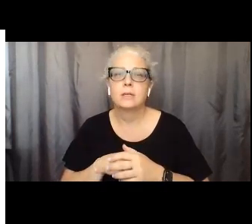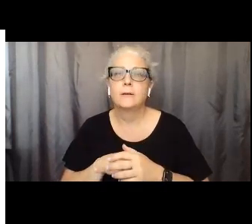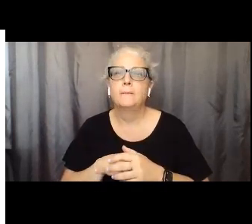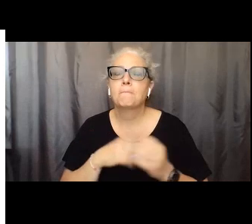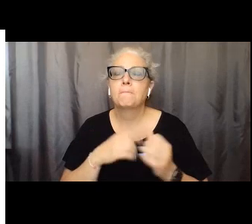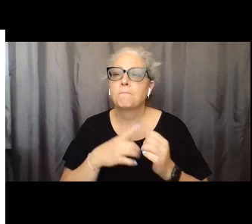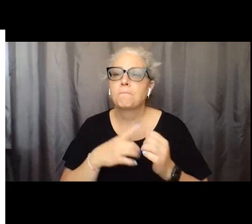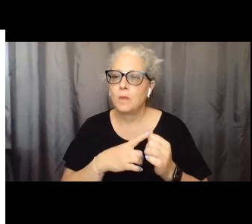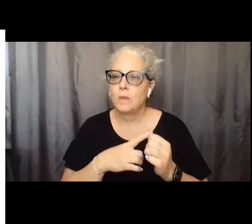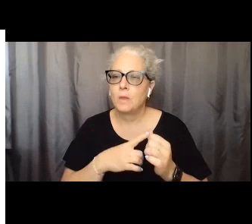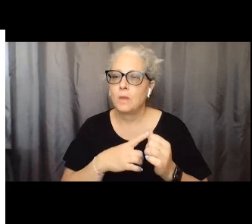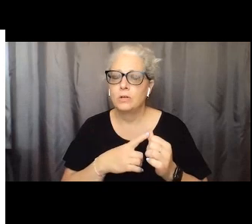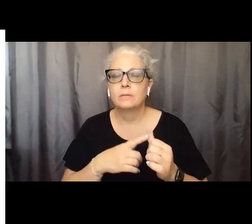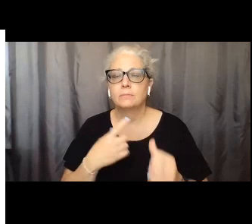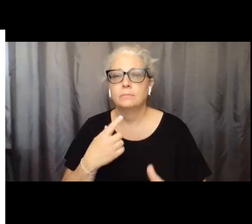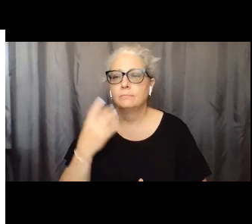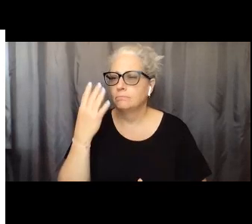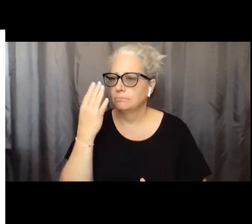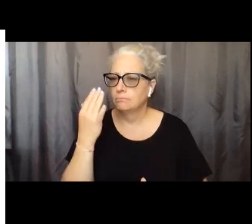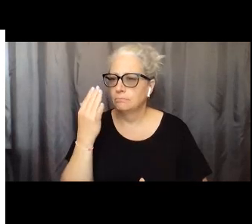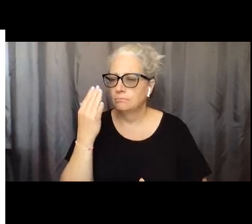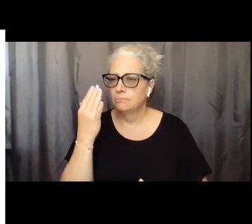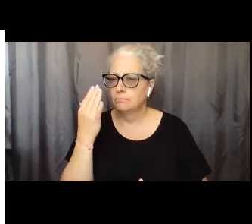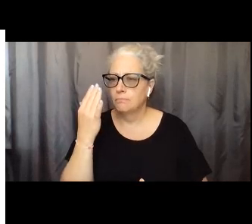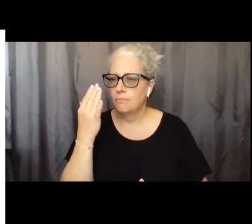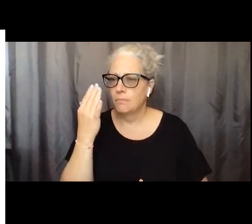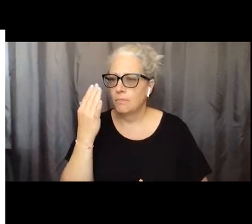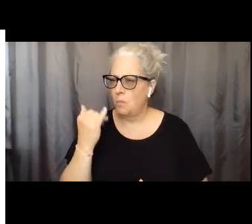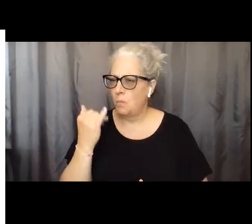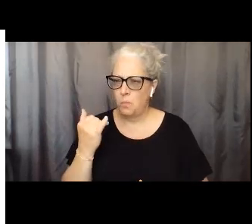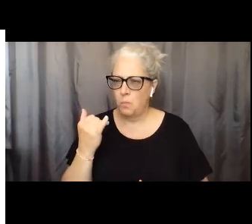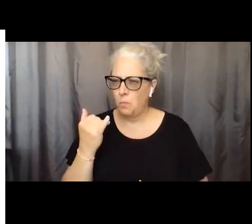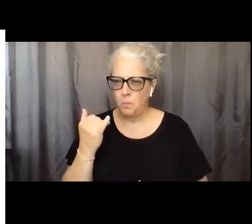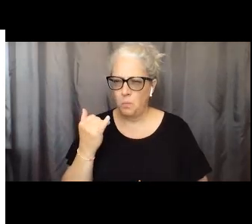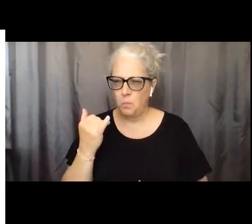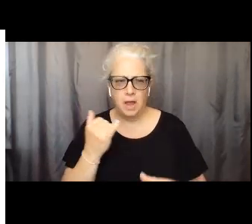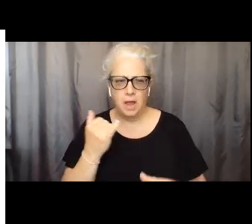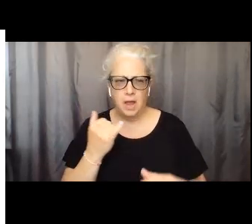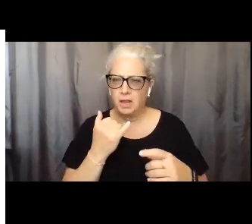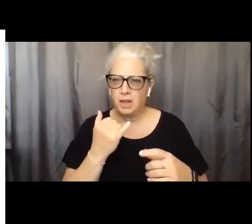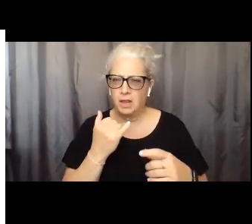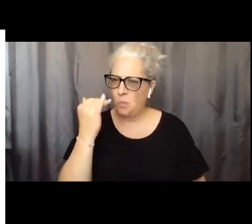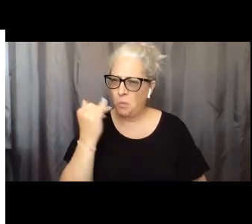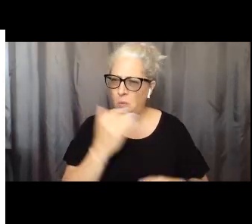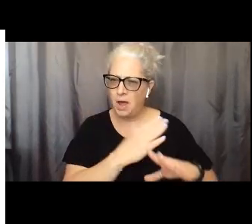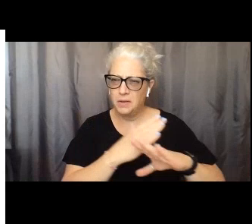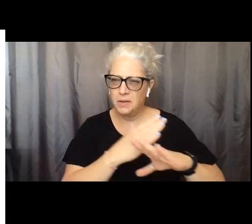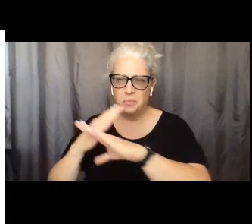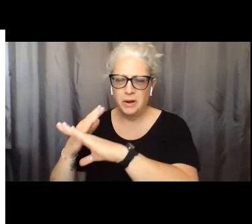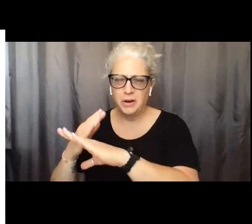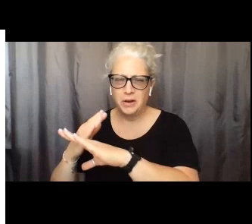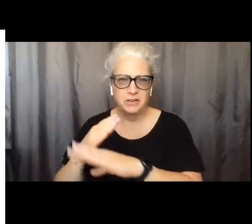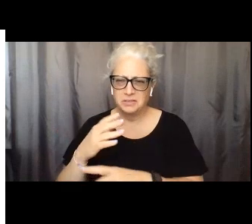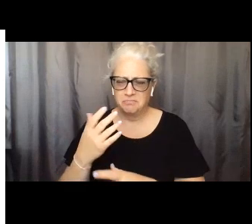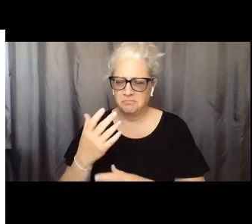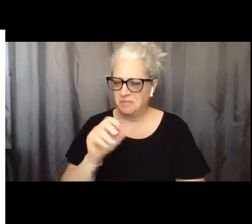why are there ADA barriers on campus? [Roby Poche (DES)] That's a great question. [Roby Poche (DES)] There's a couple of reasons